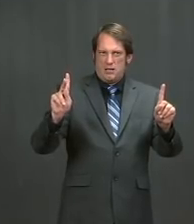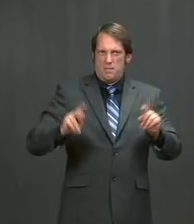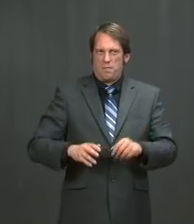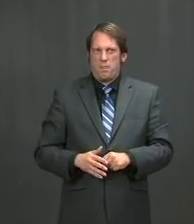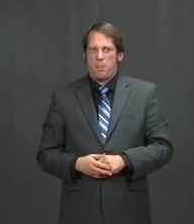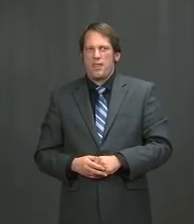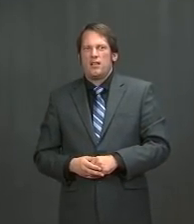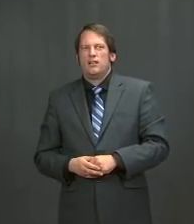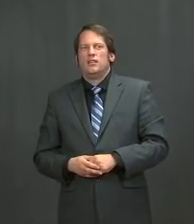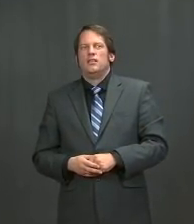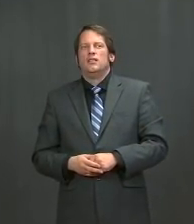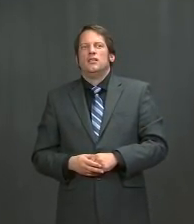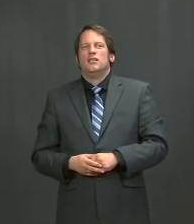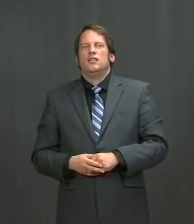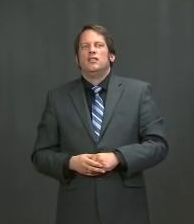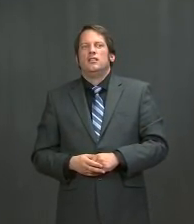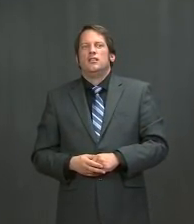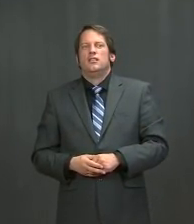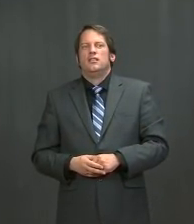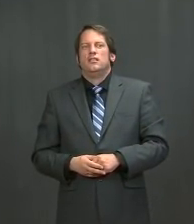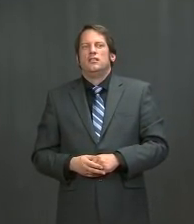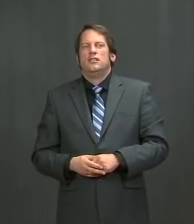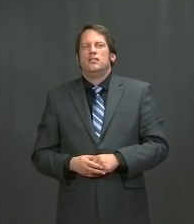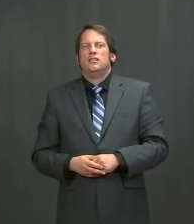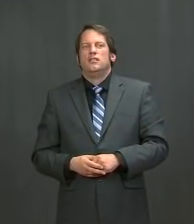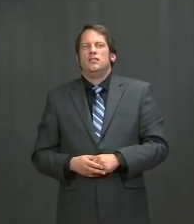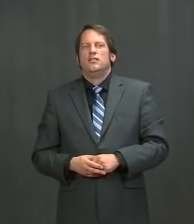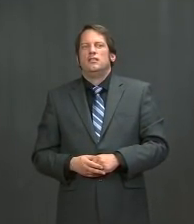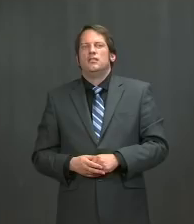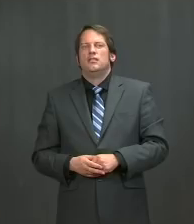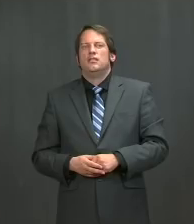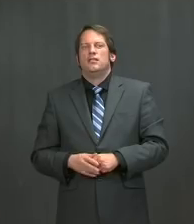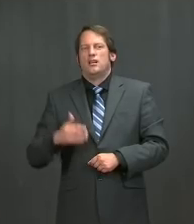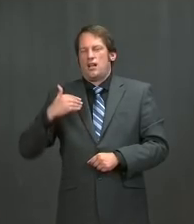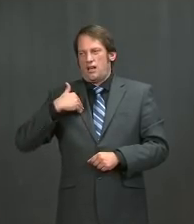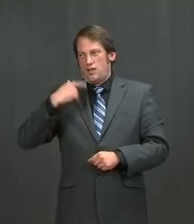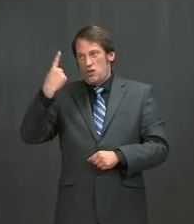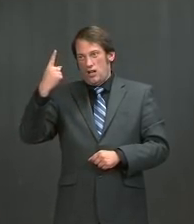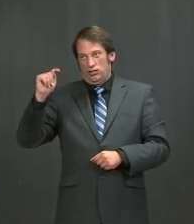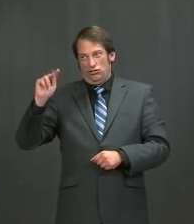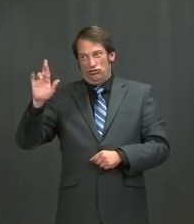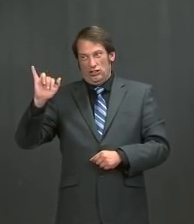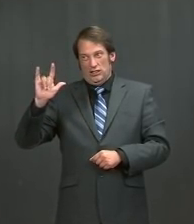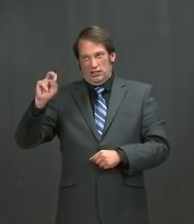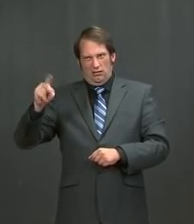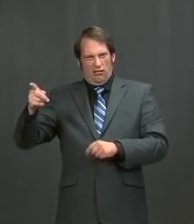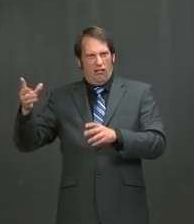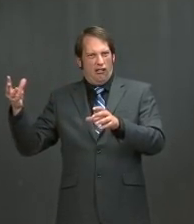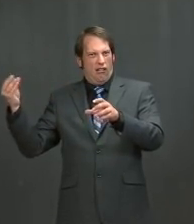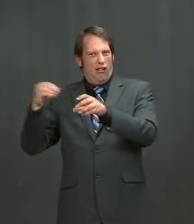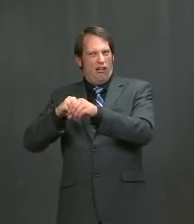This is being circulated on the Hill. Do you have any response to the charge that the President lowballed the price tag